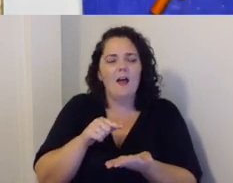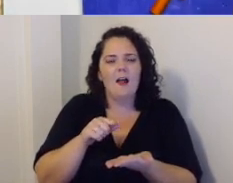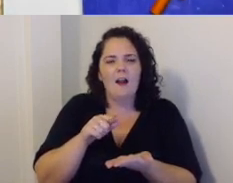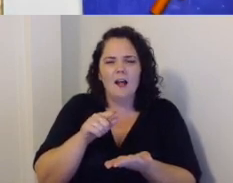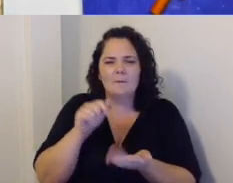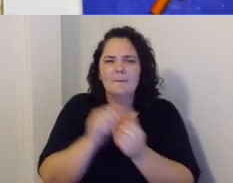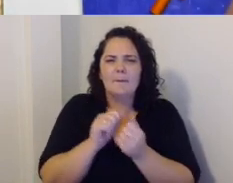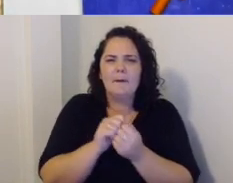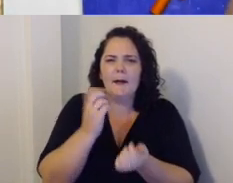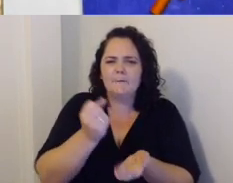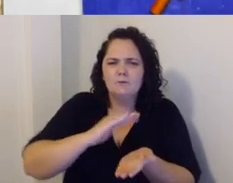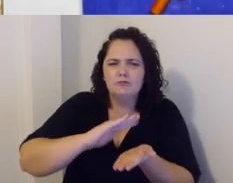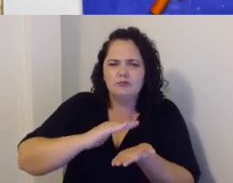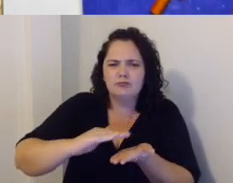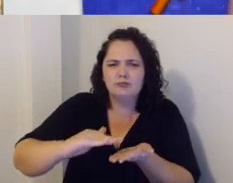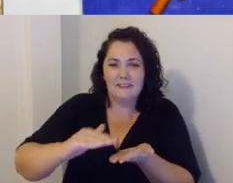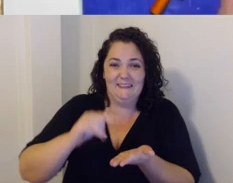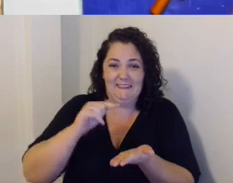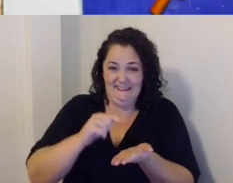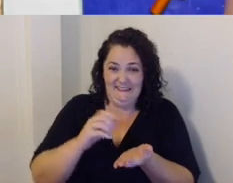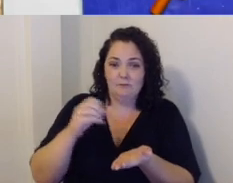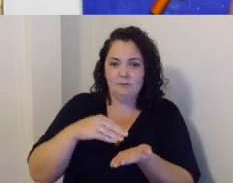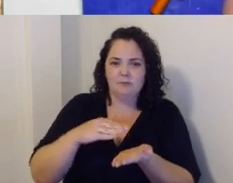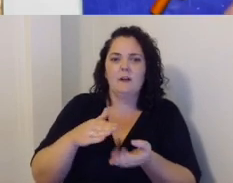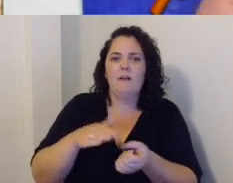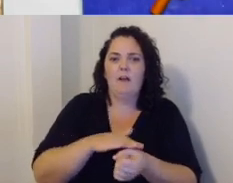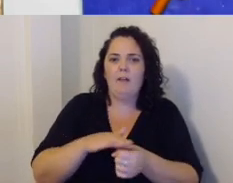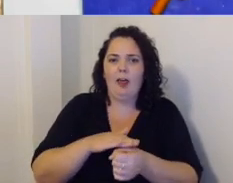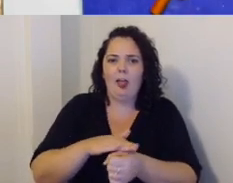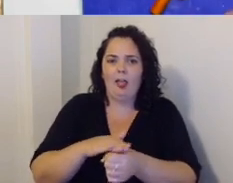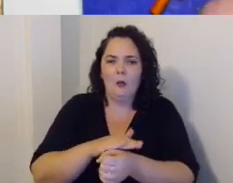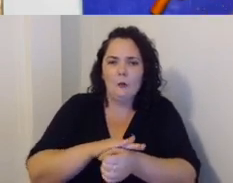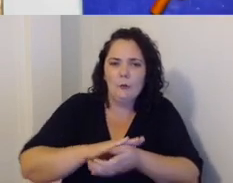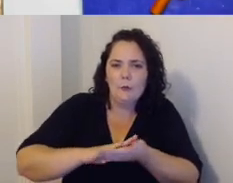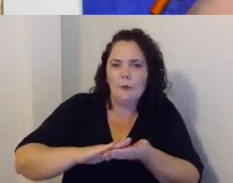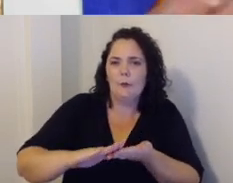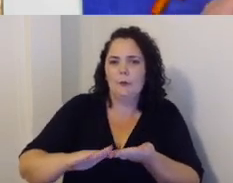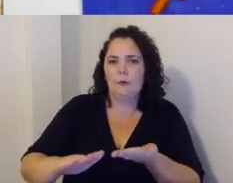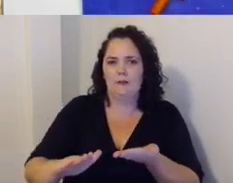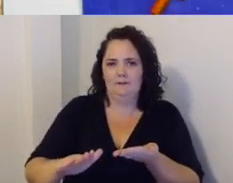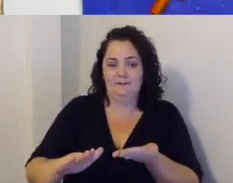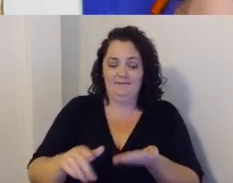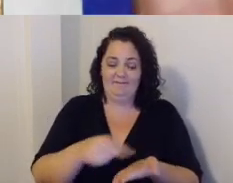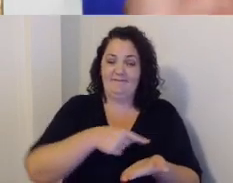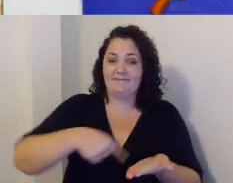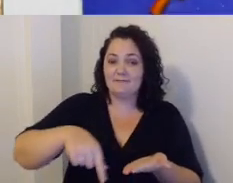up all of those spaces those tiny minute spaces between the paper fibers and start to create a dry